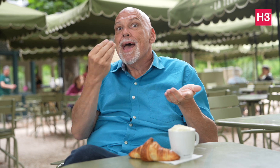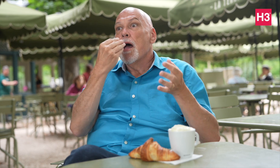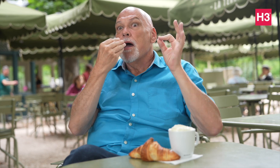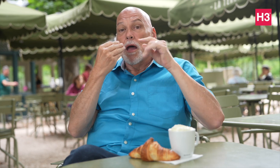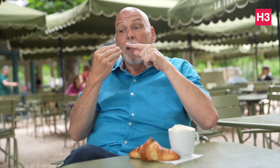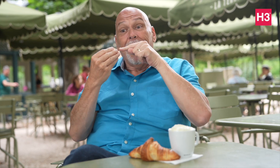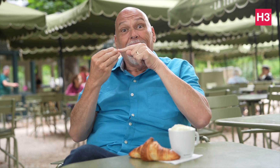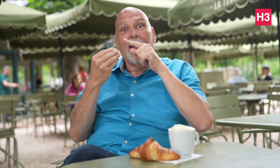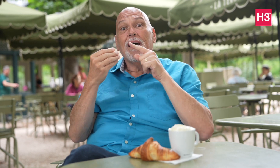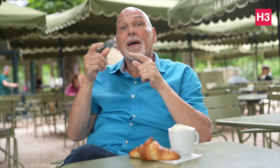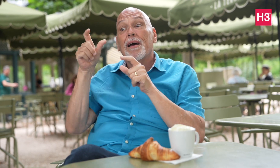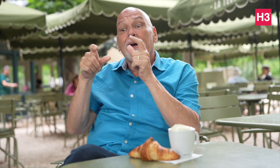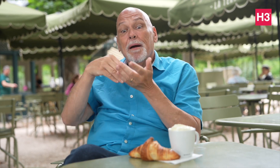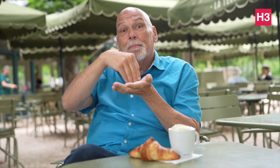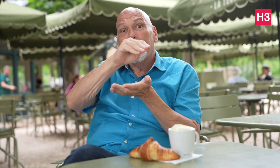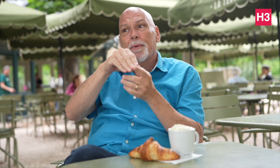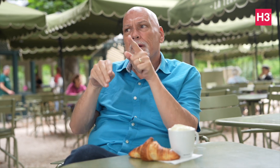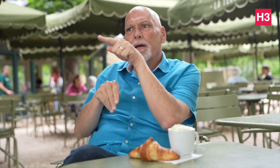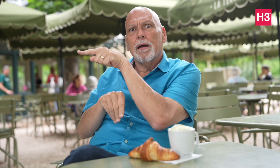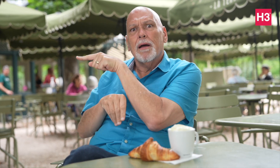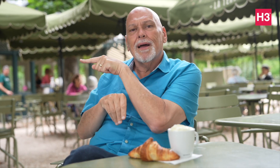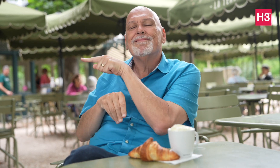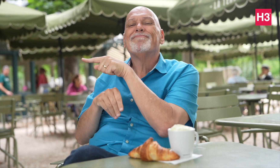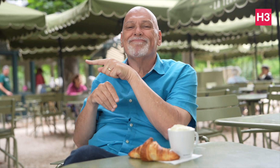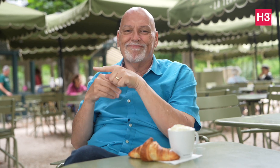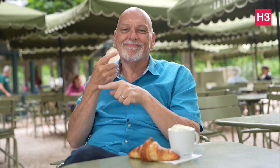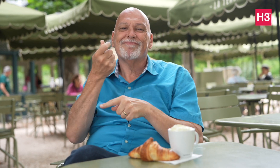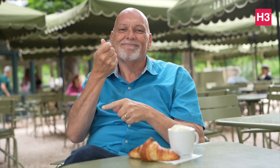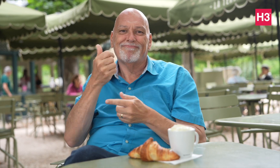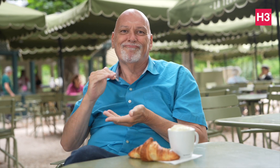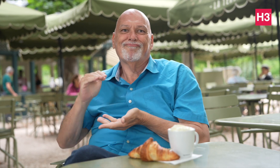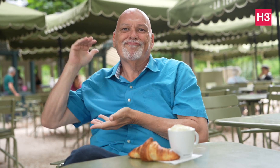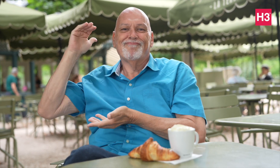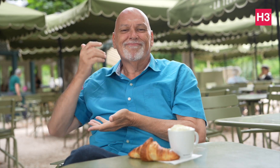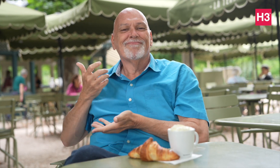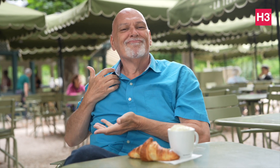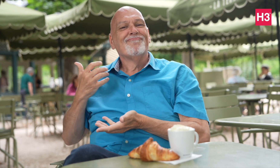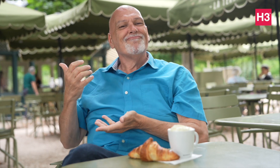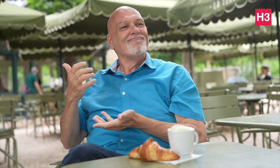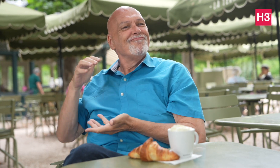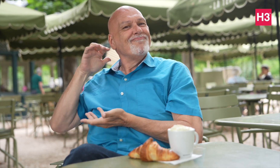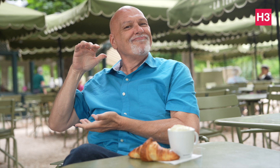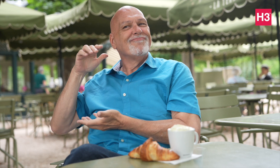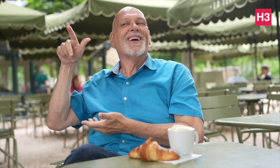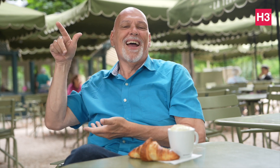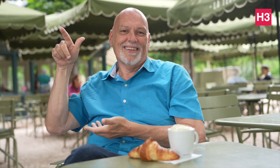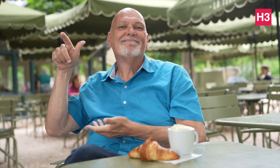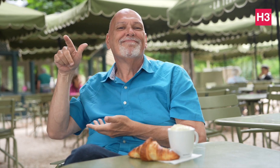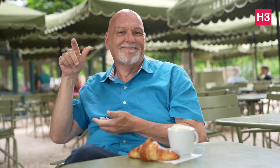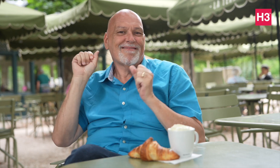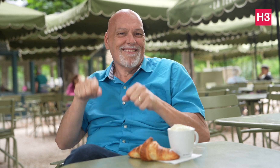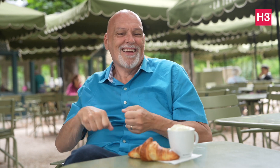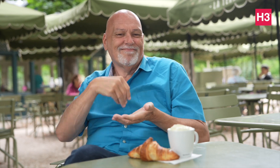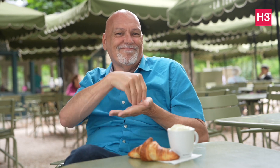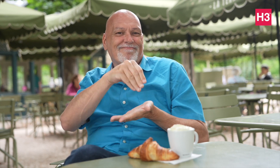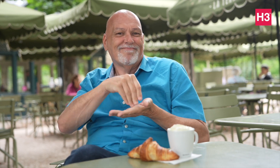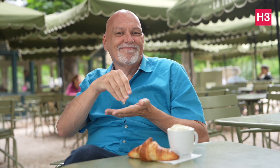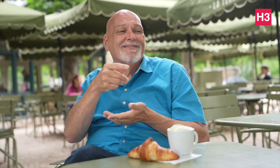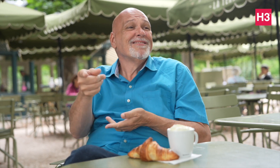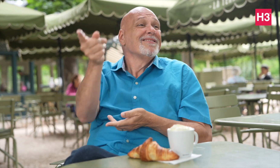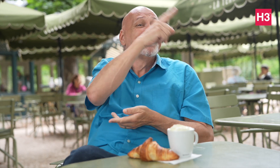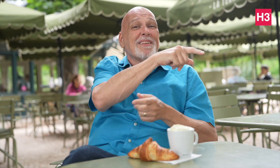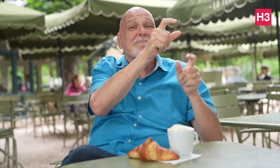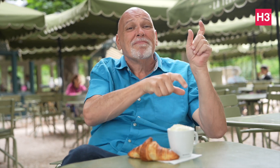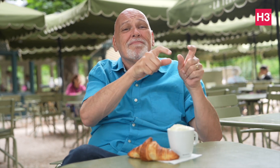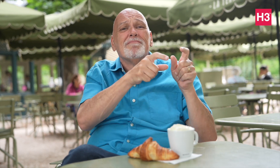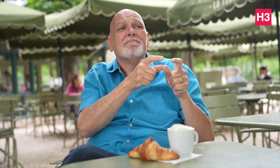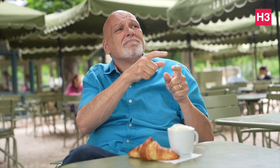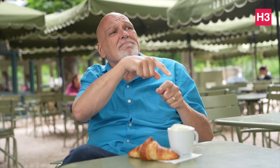but they turned out delightfully light and flavorful.